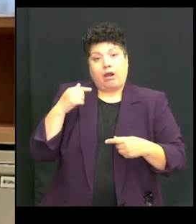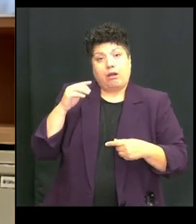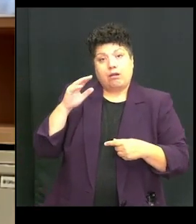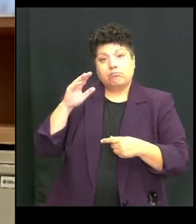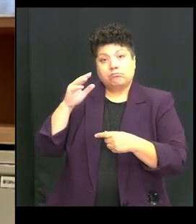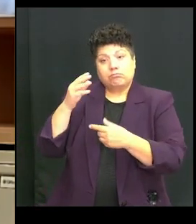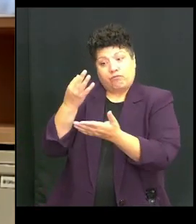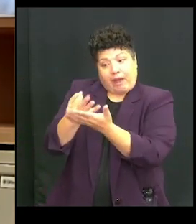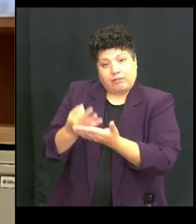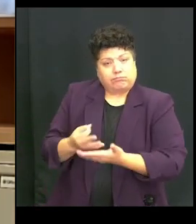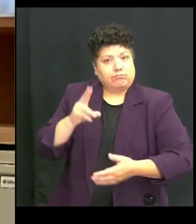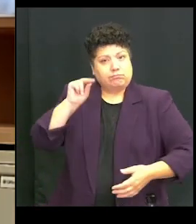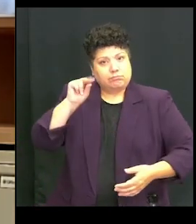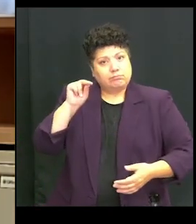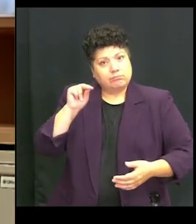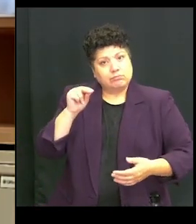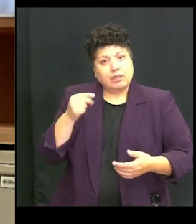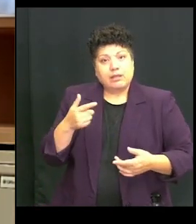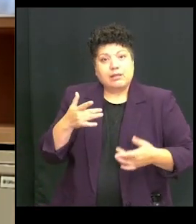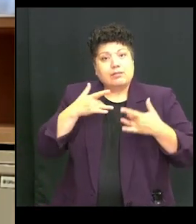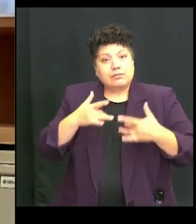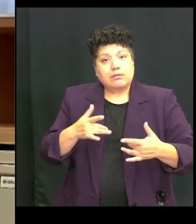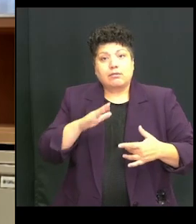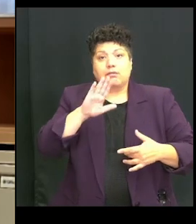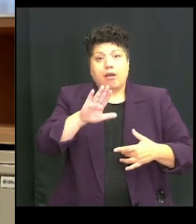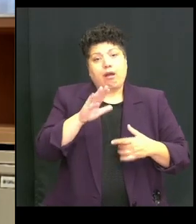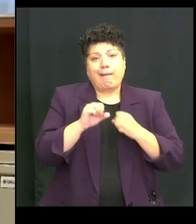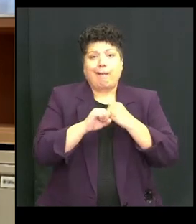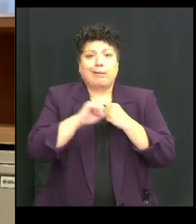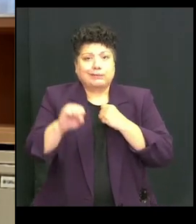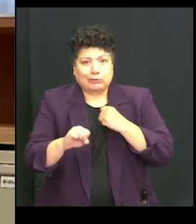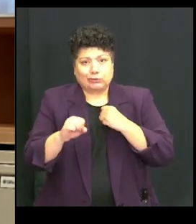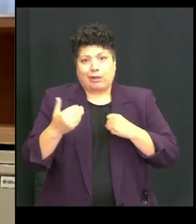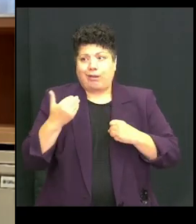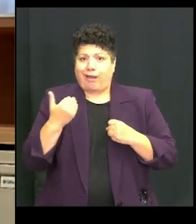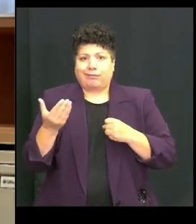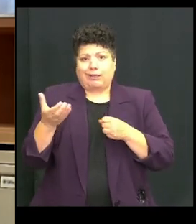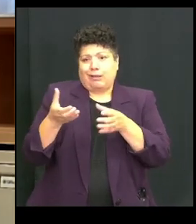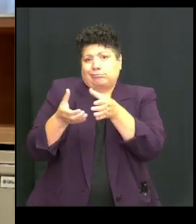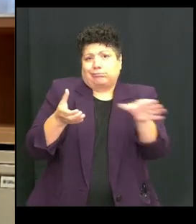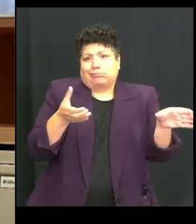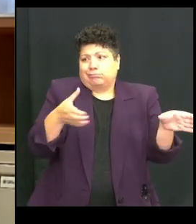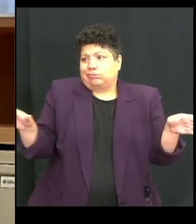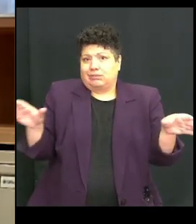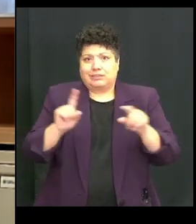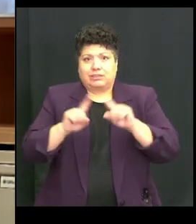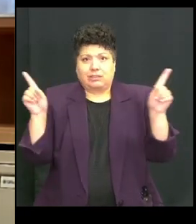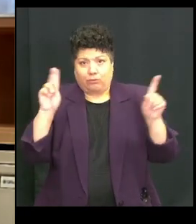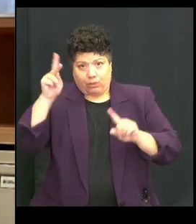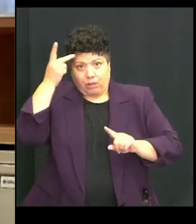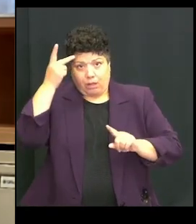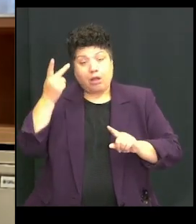We tend to exaggerate those differences because in part, of what we see going on in the United States.